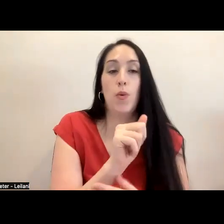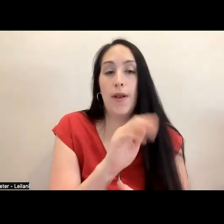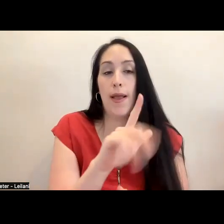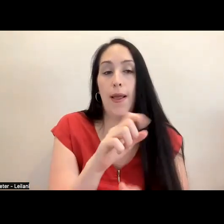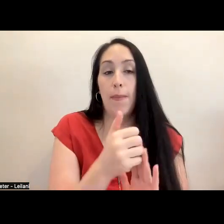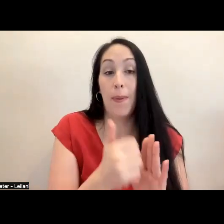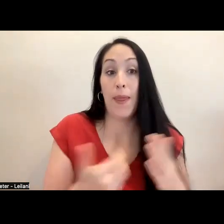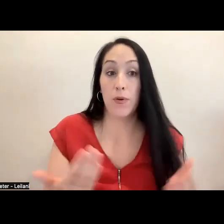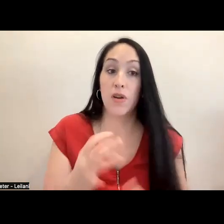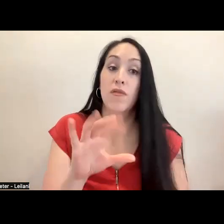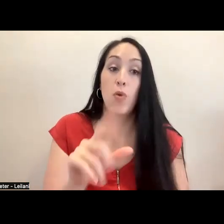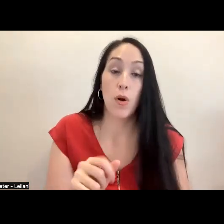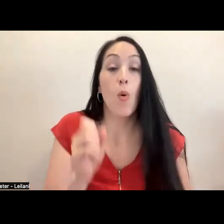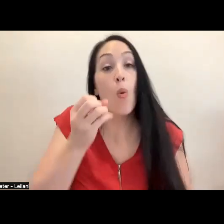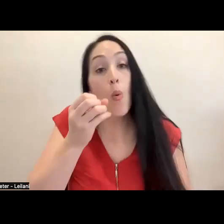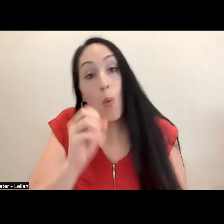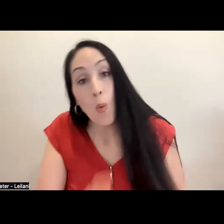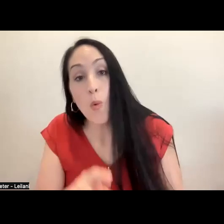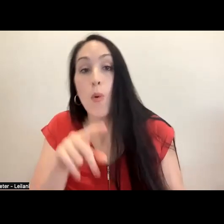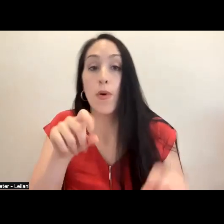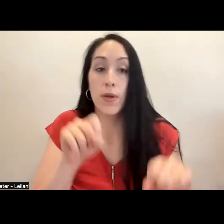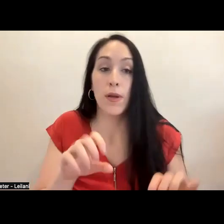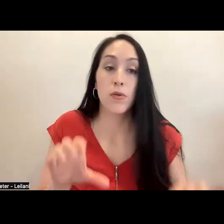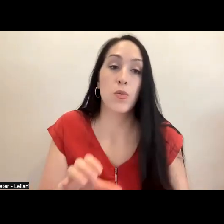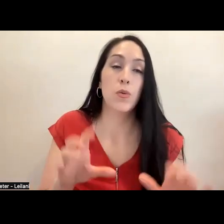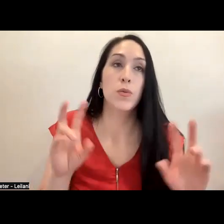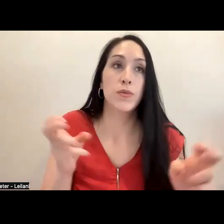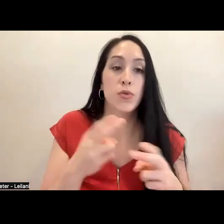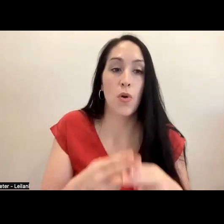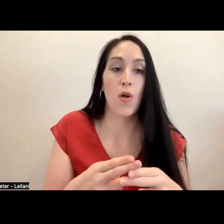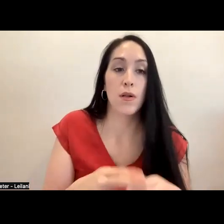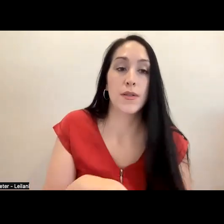11:52:20 Alternatively, you can do what they call an indirect roll over.